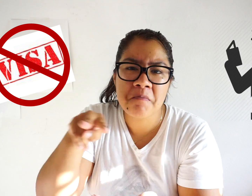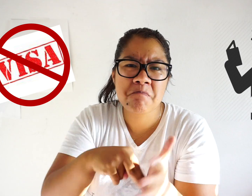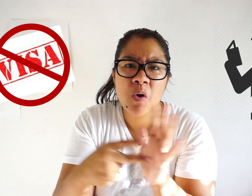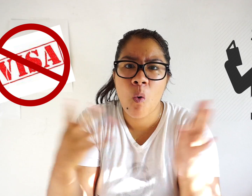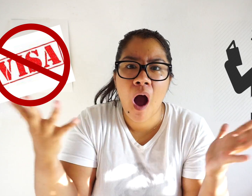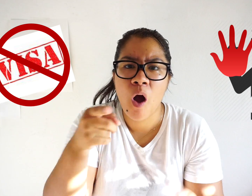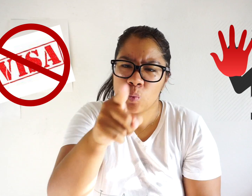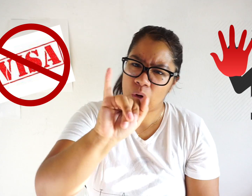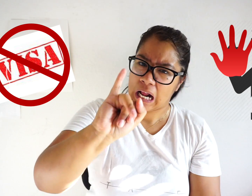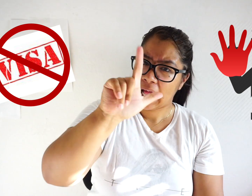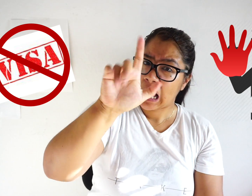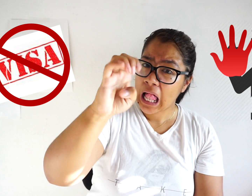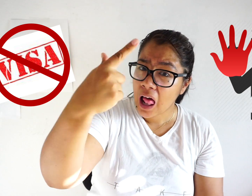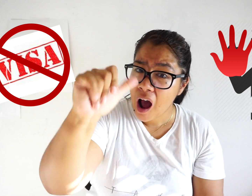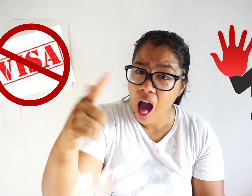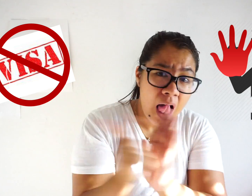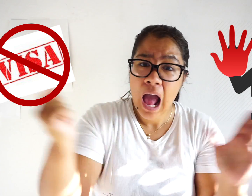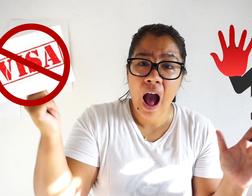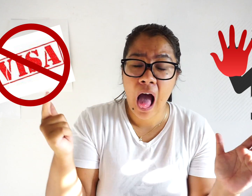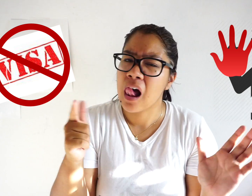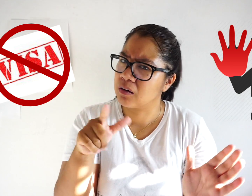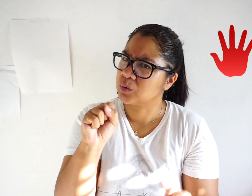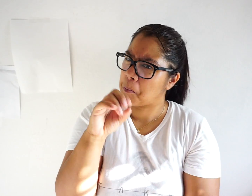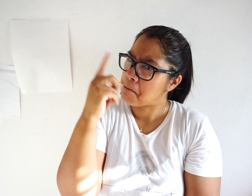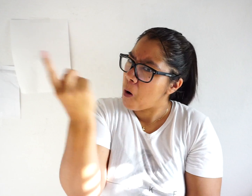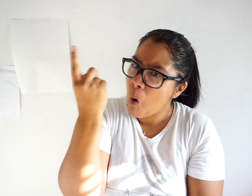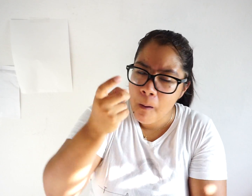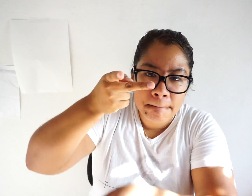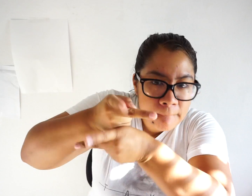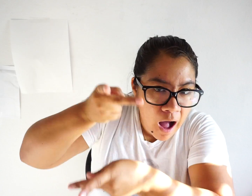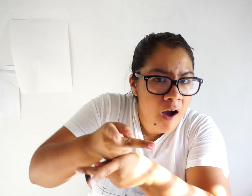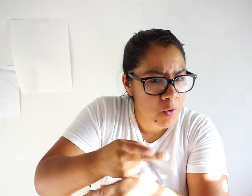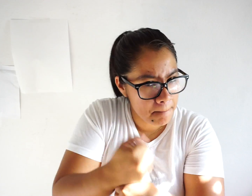Then you are entering the country illegally So it's important to be careful